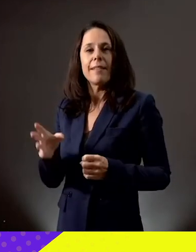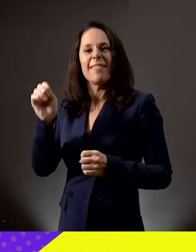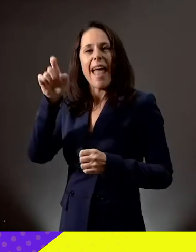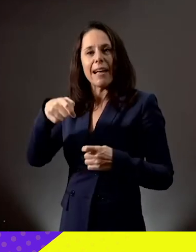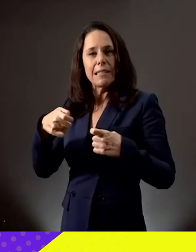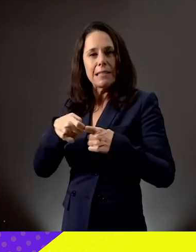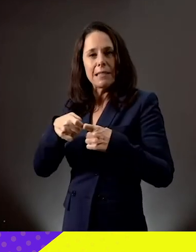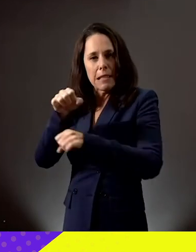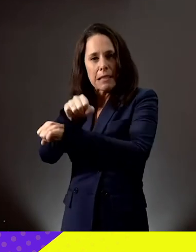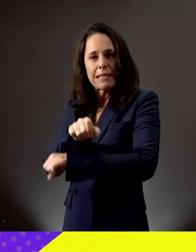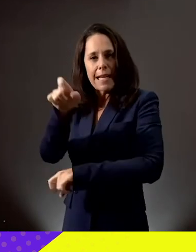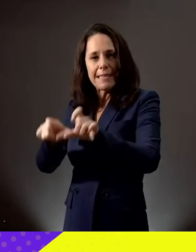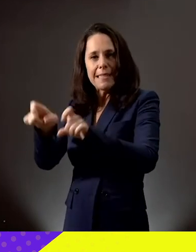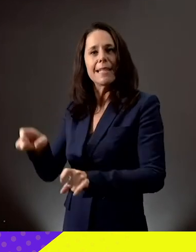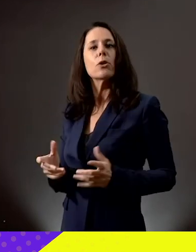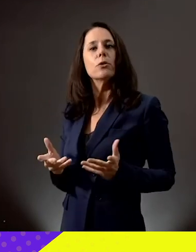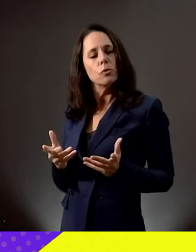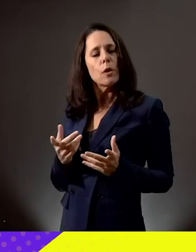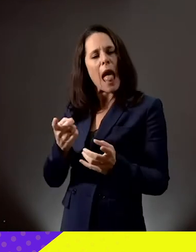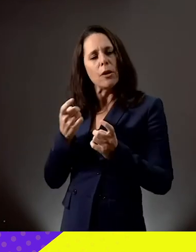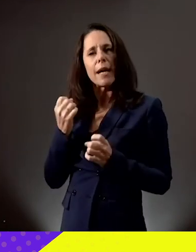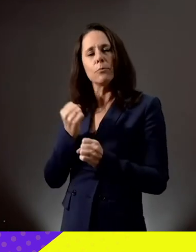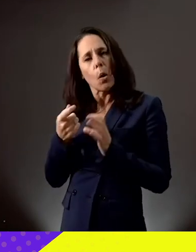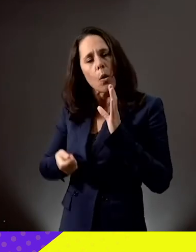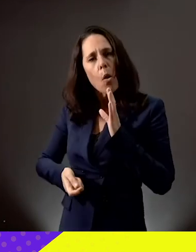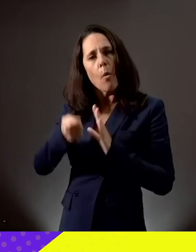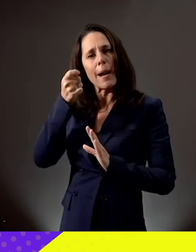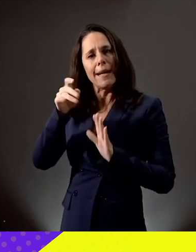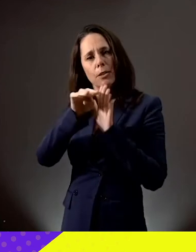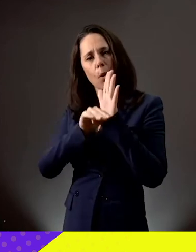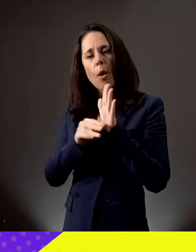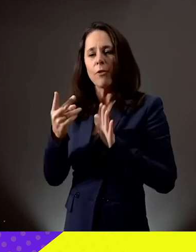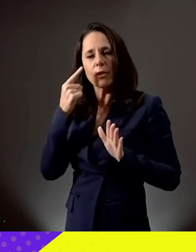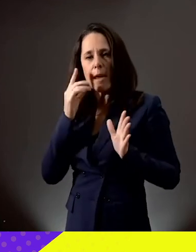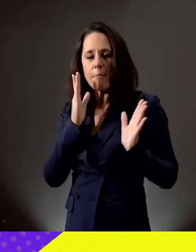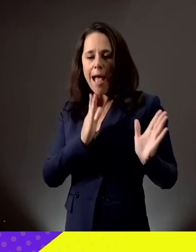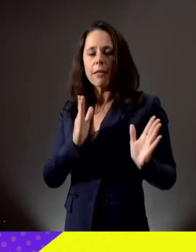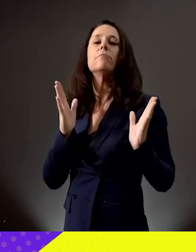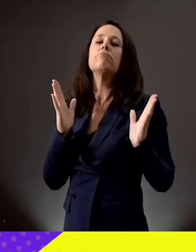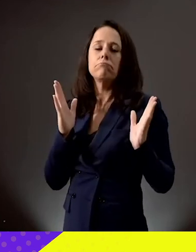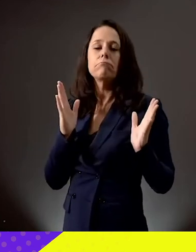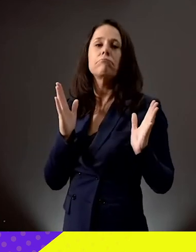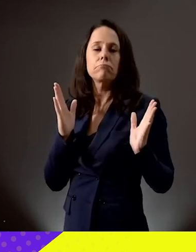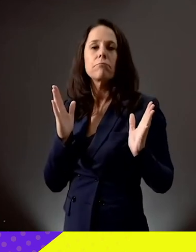For them, it's a challenge to complete the programme in two months.